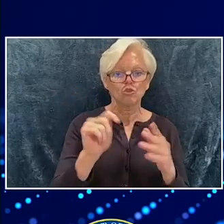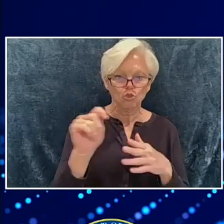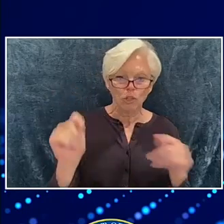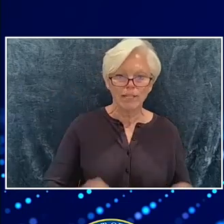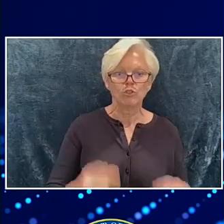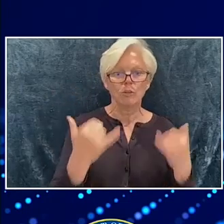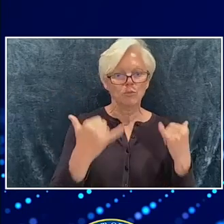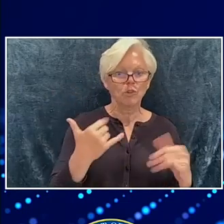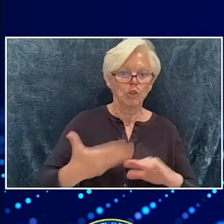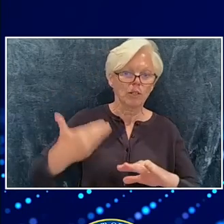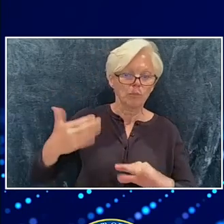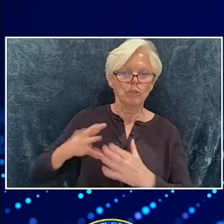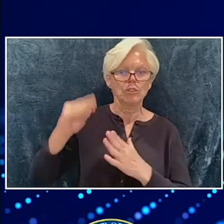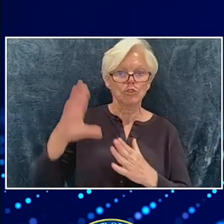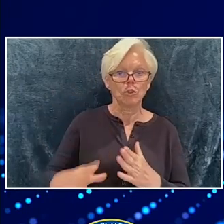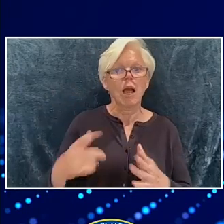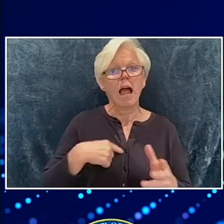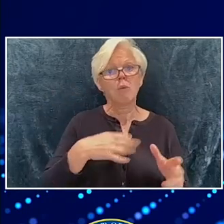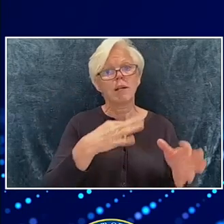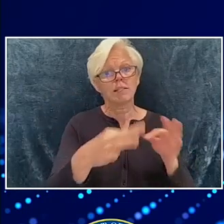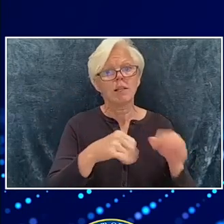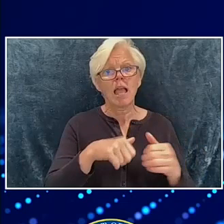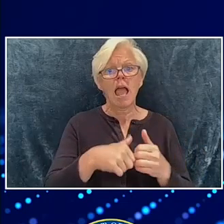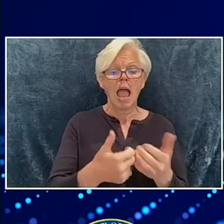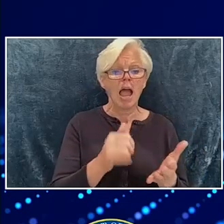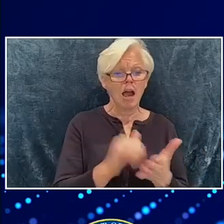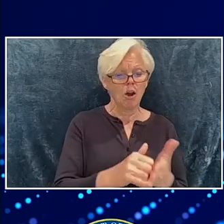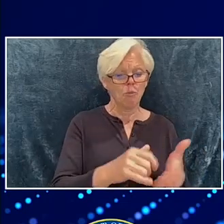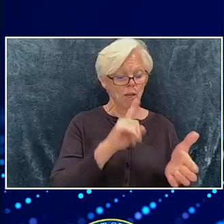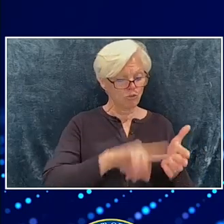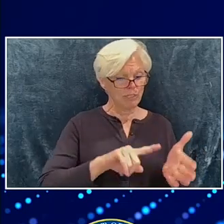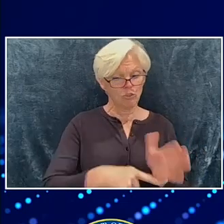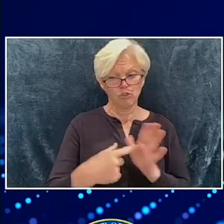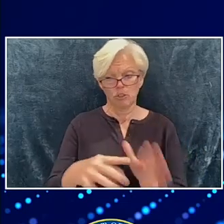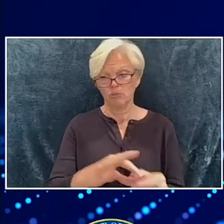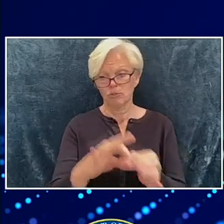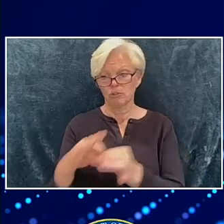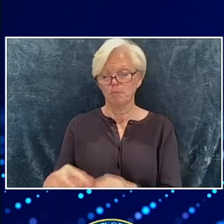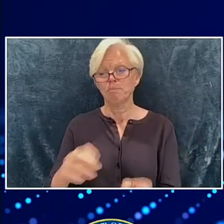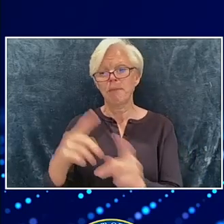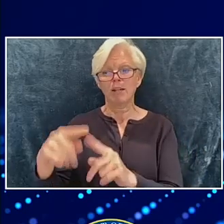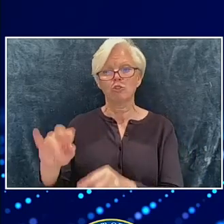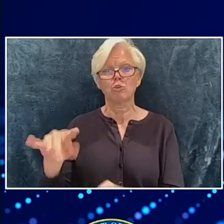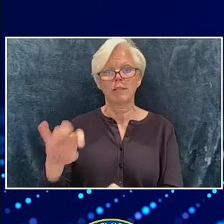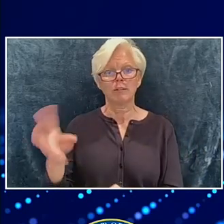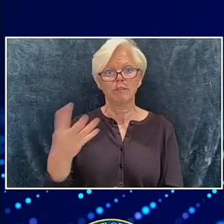of my research relate to return to Title IV. When a student withdraws in the institution, initiates a return to Title